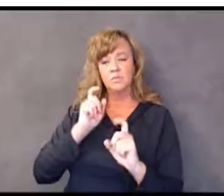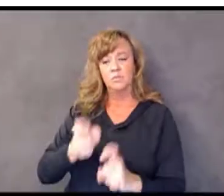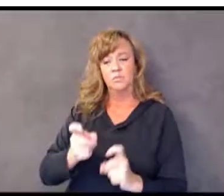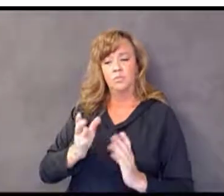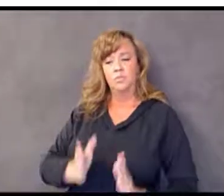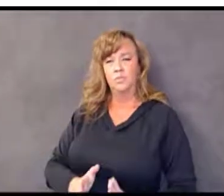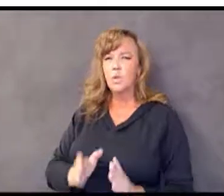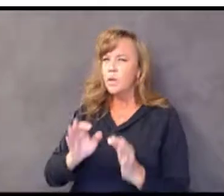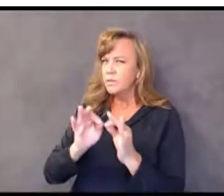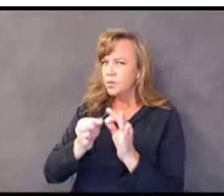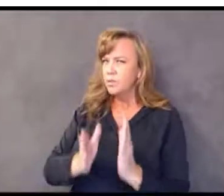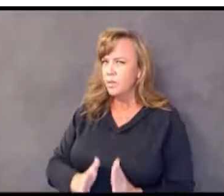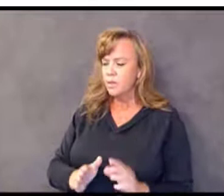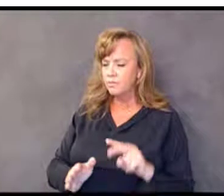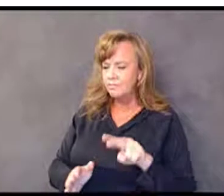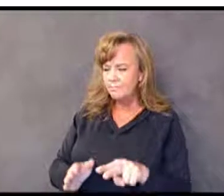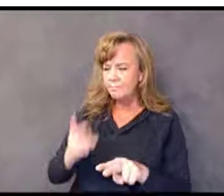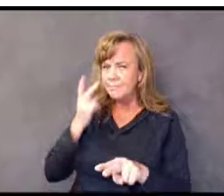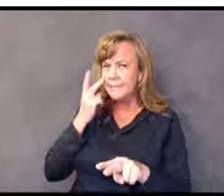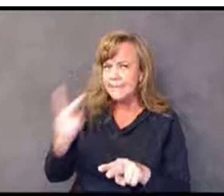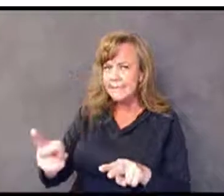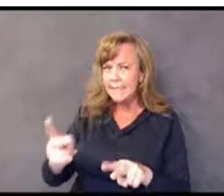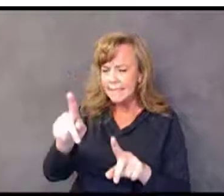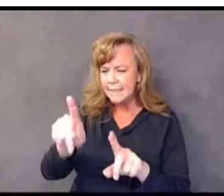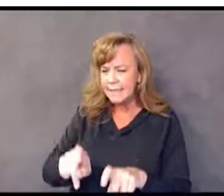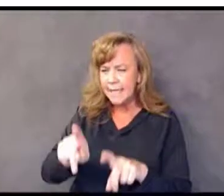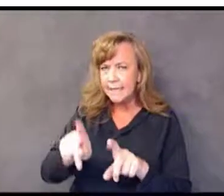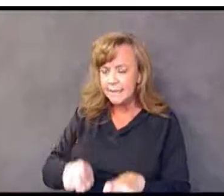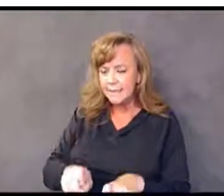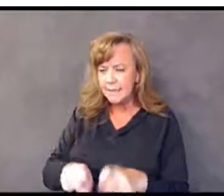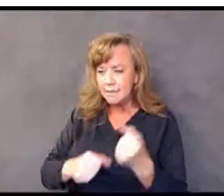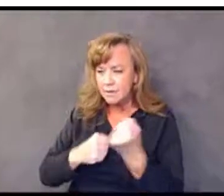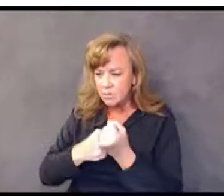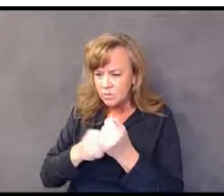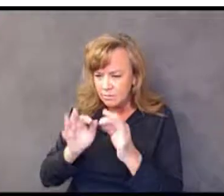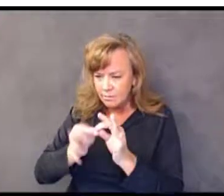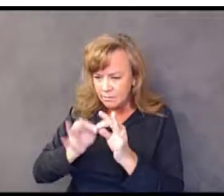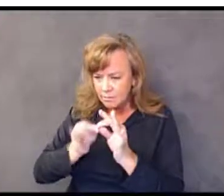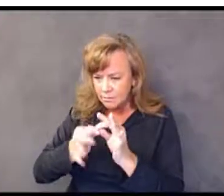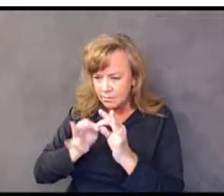to see the stimuli to support the provision of ASL.